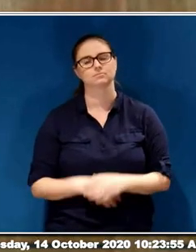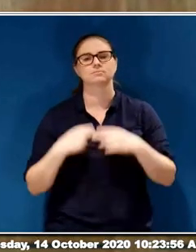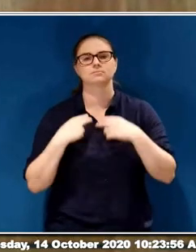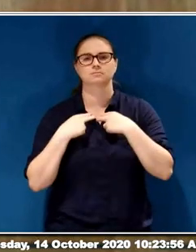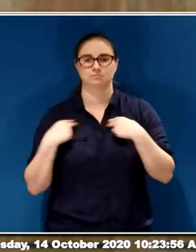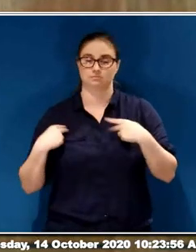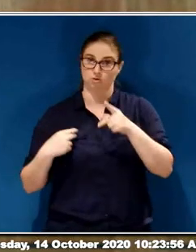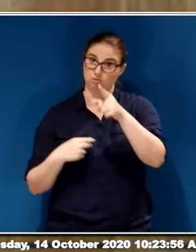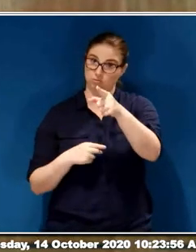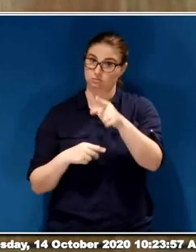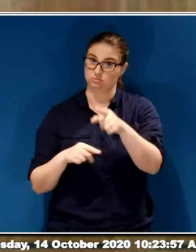That's correct.